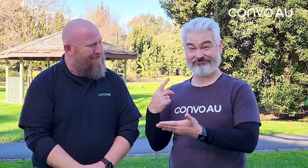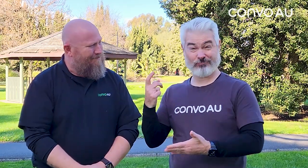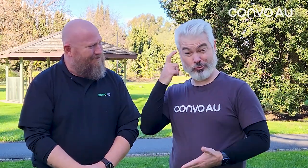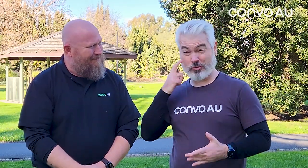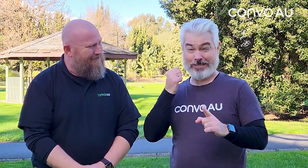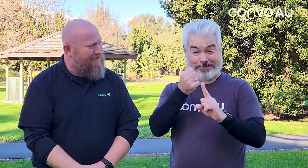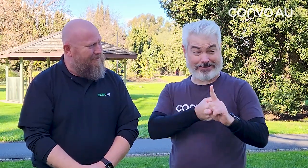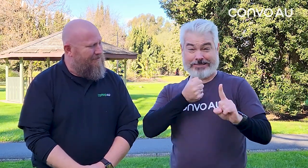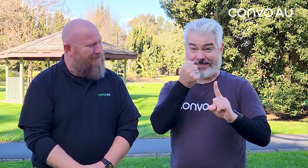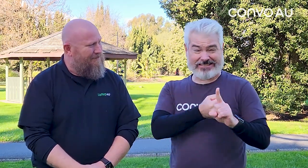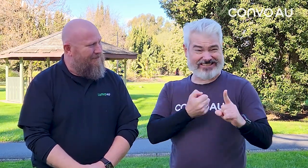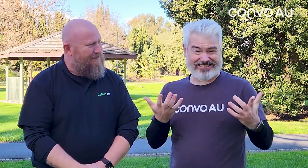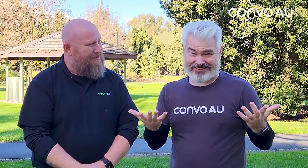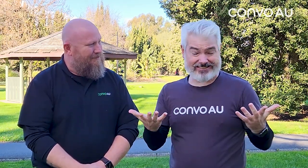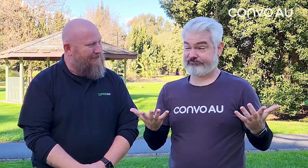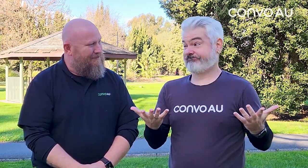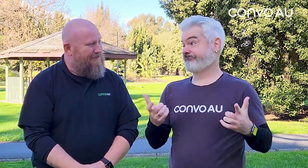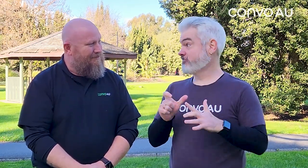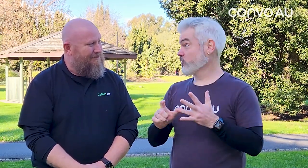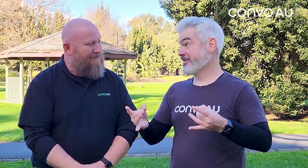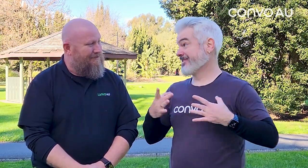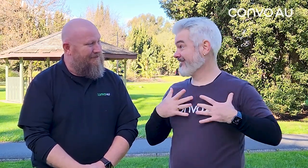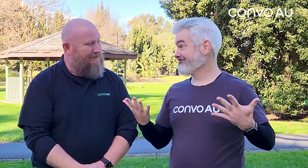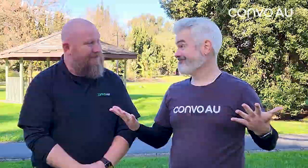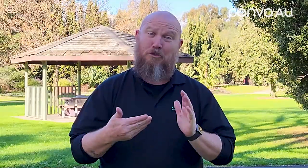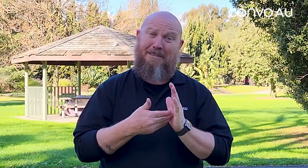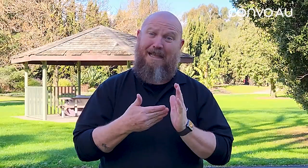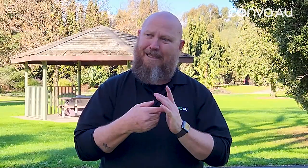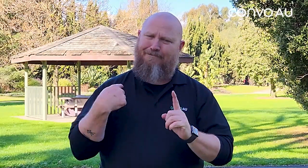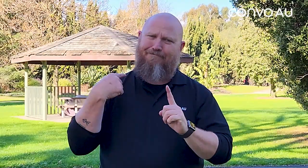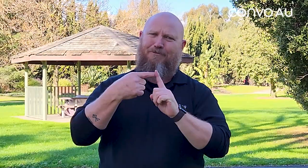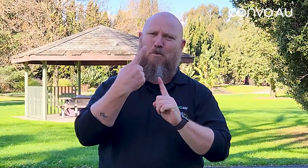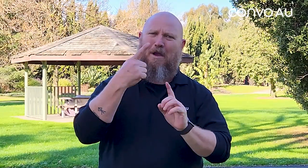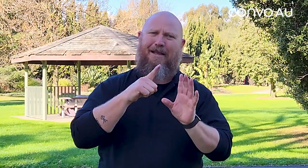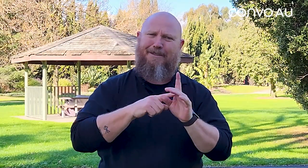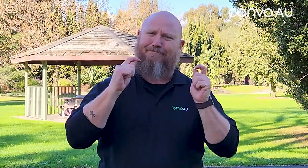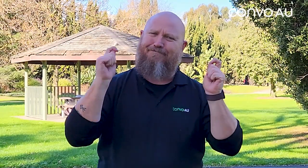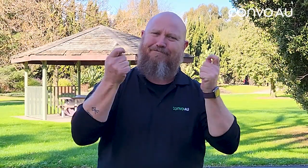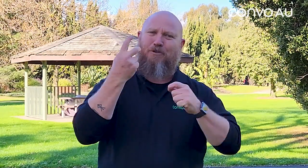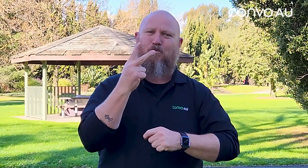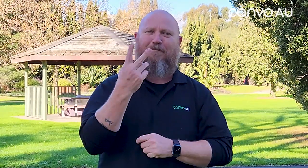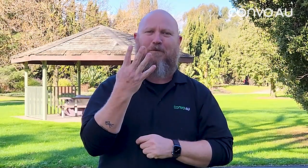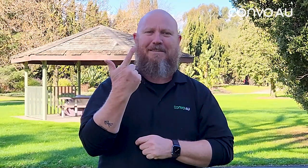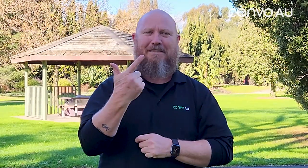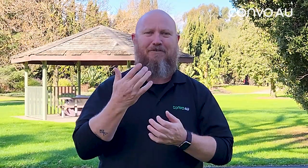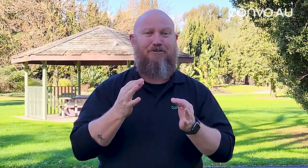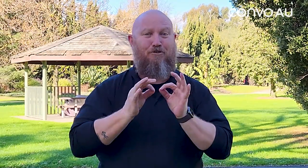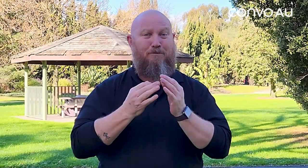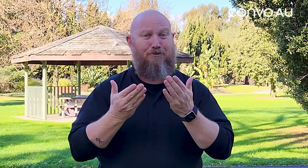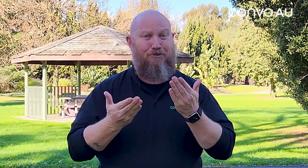We tried advocating for it without success, so we decided we would have to take matters into our own hands and set it up ourselves. Today marks the celebration of a remarkable 1-year milestone for our 24/7 services!